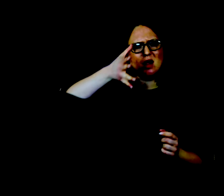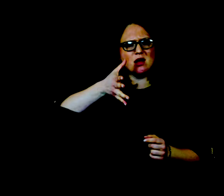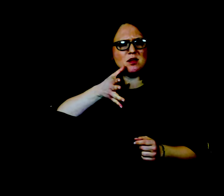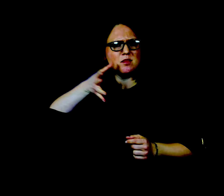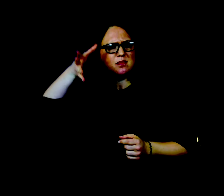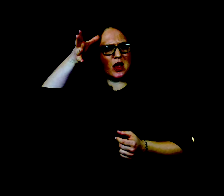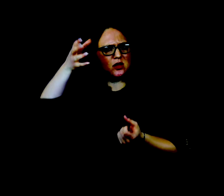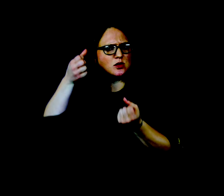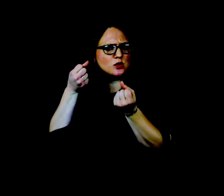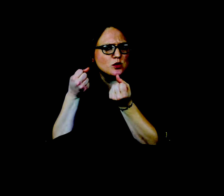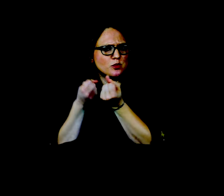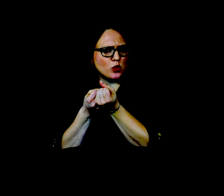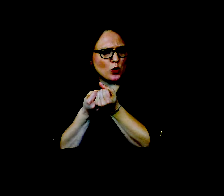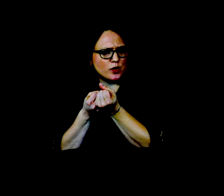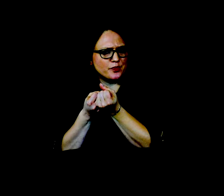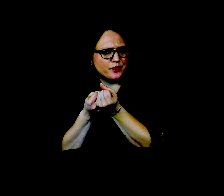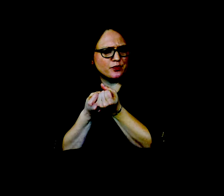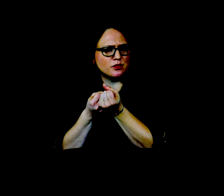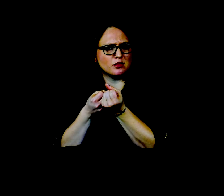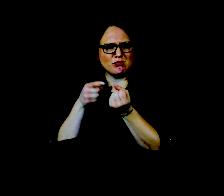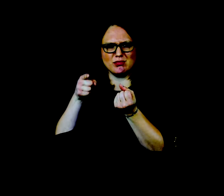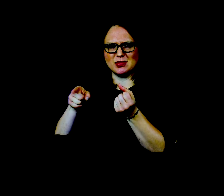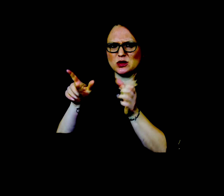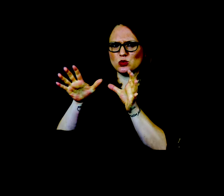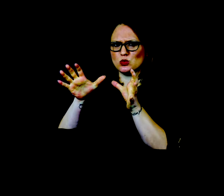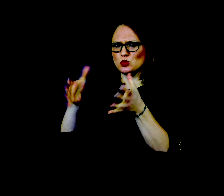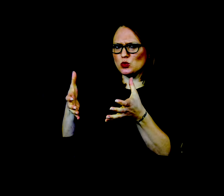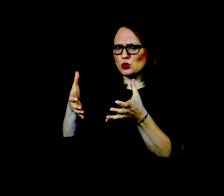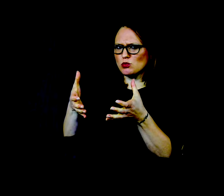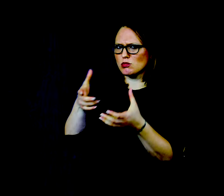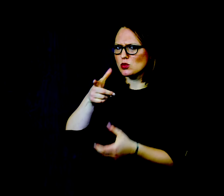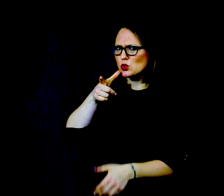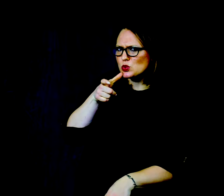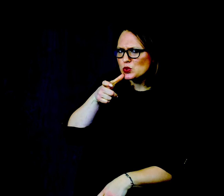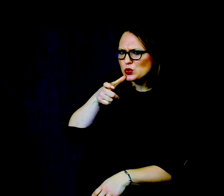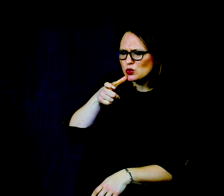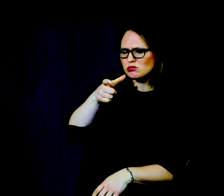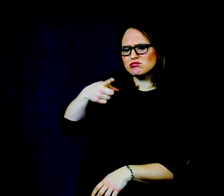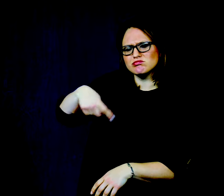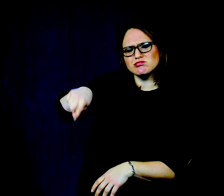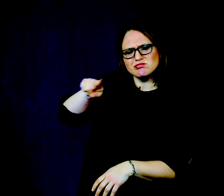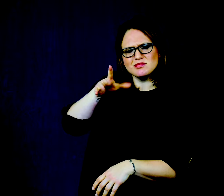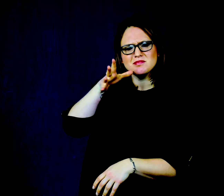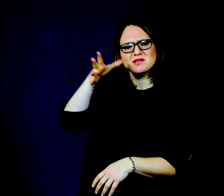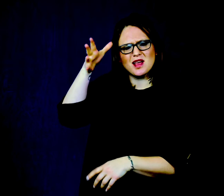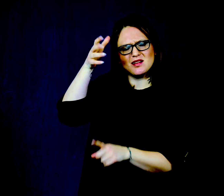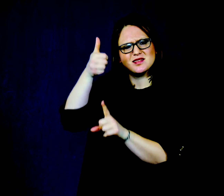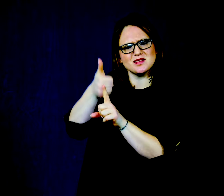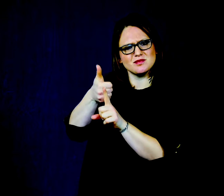Parent to Parent Support: This is led by